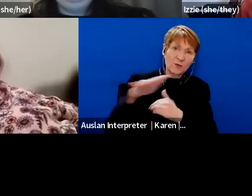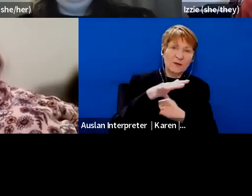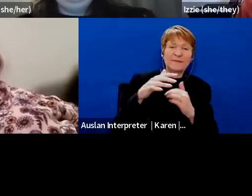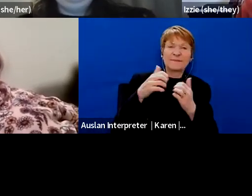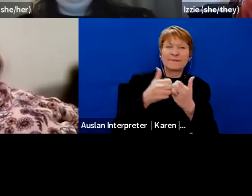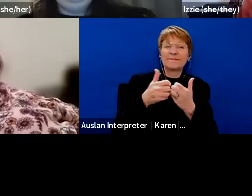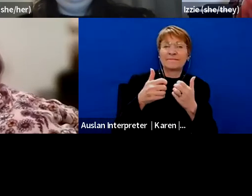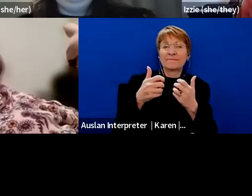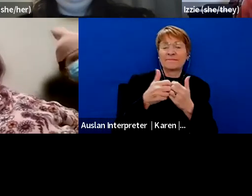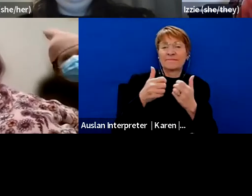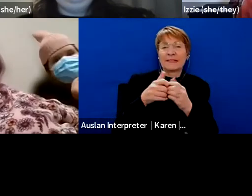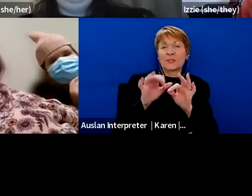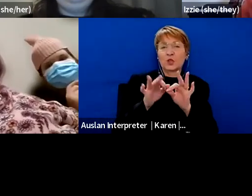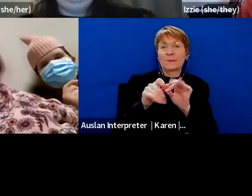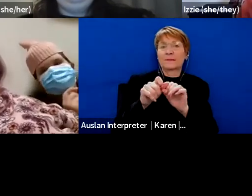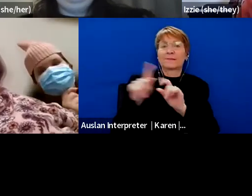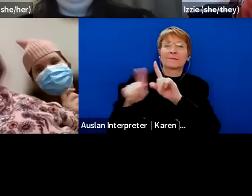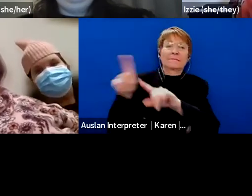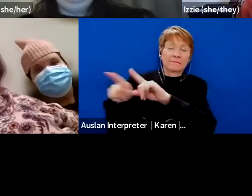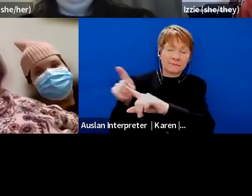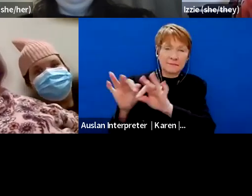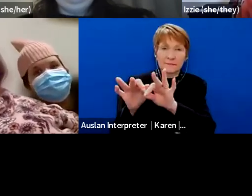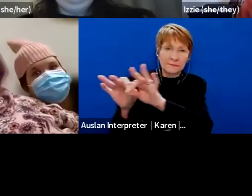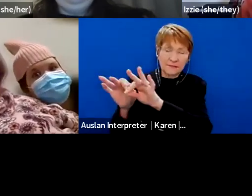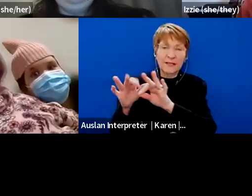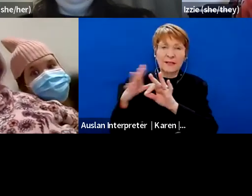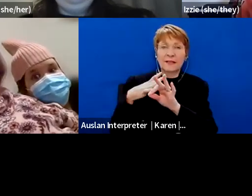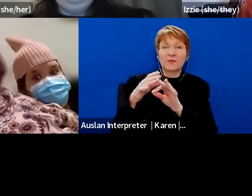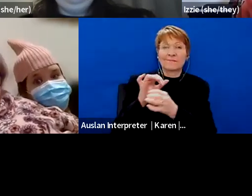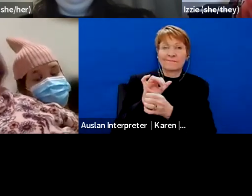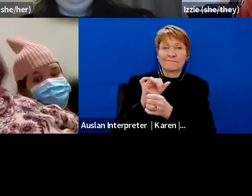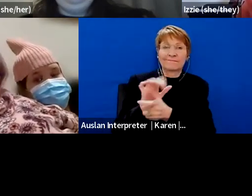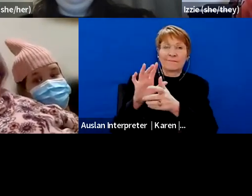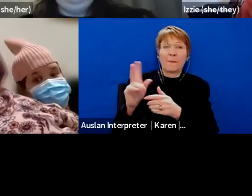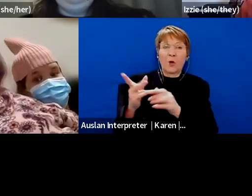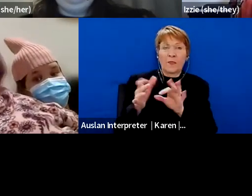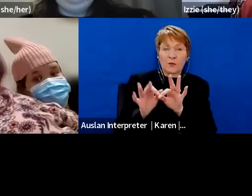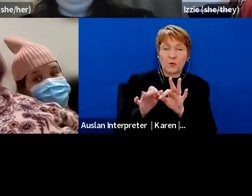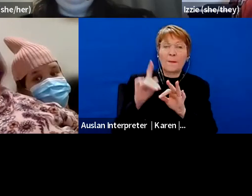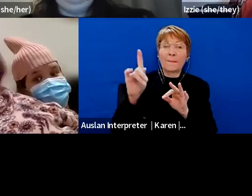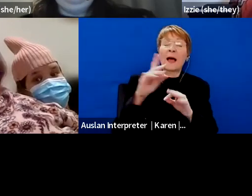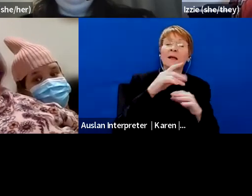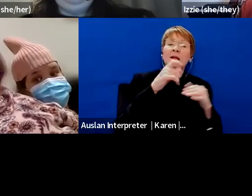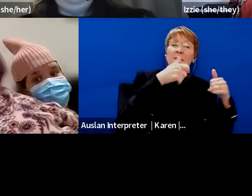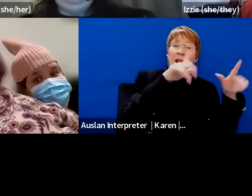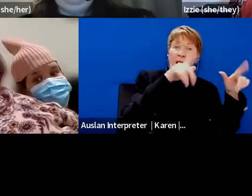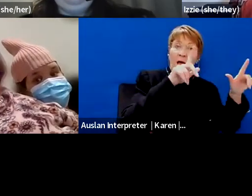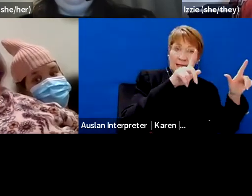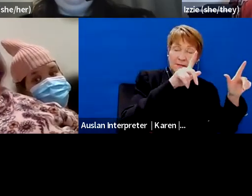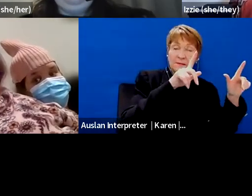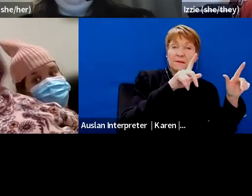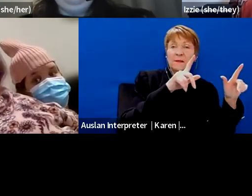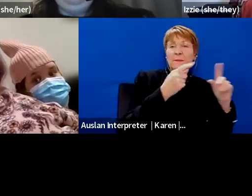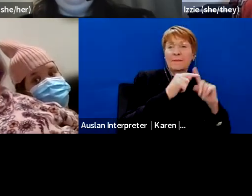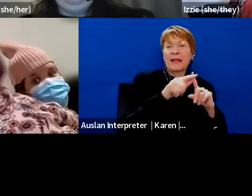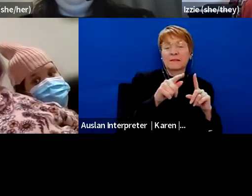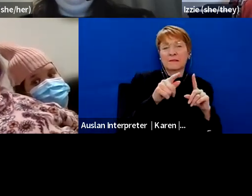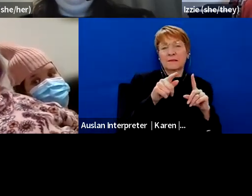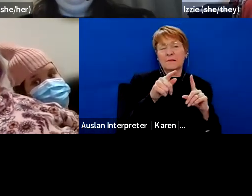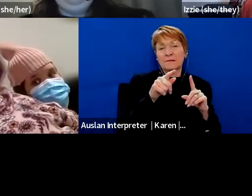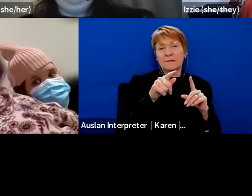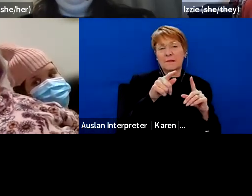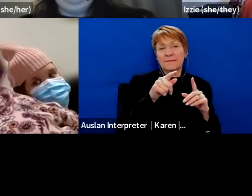So we need to let them go and have some space but in the slides that we shared, and you'll also get this in the follow up as well.